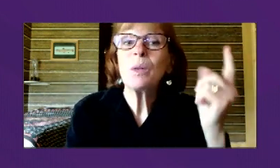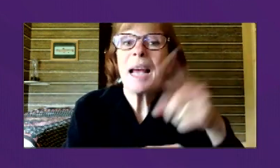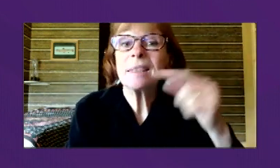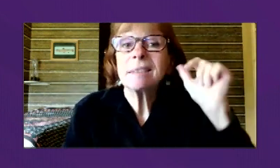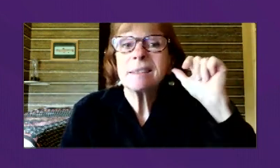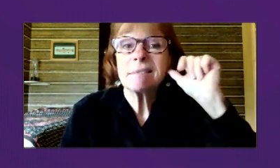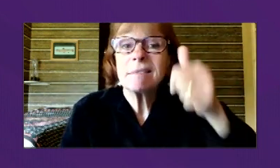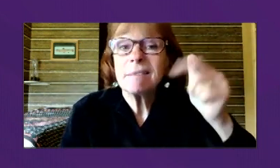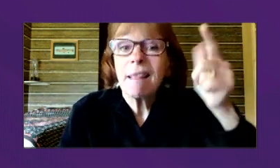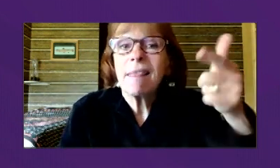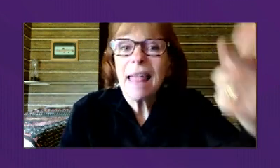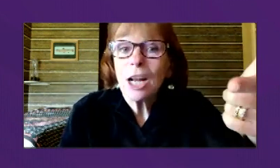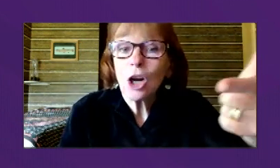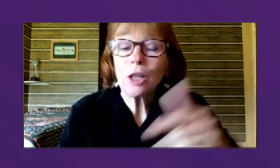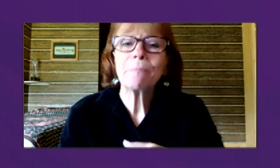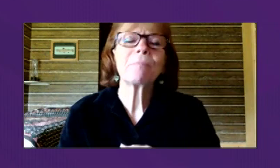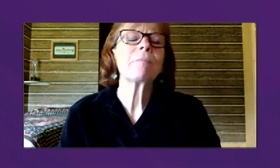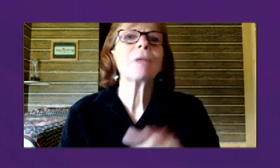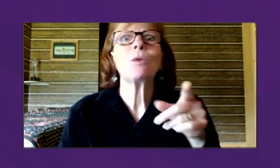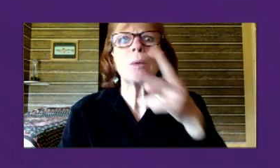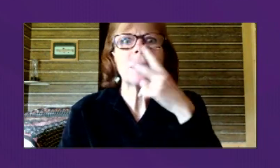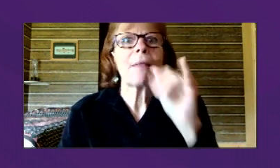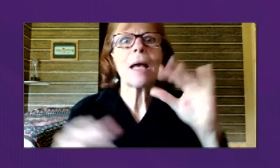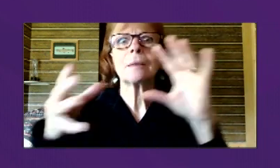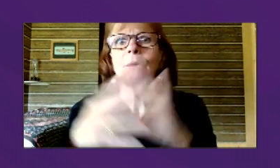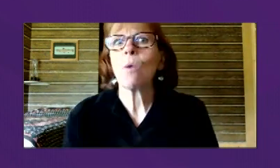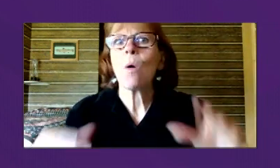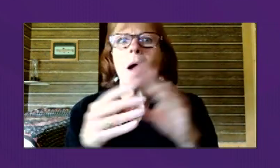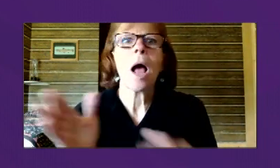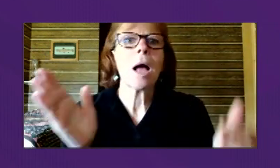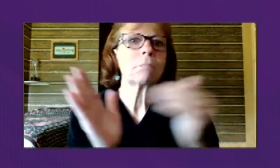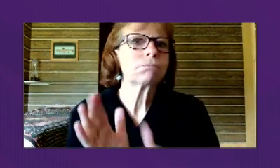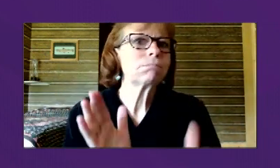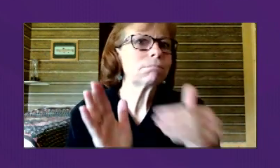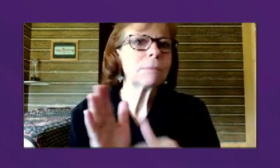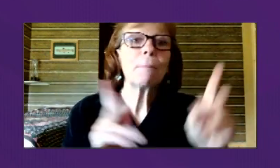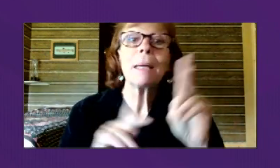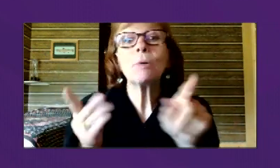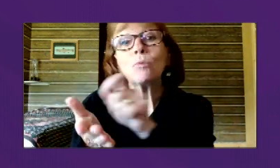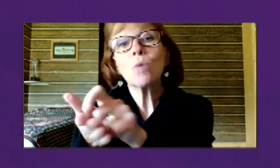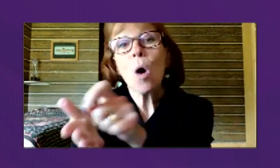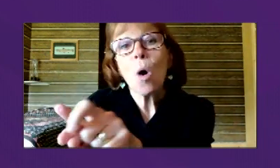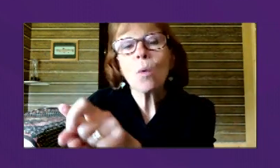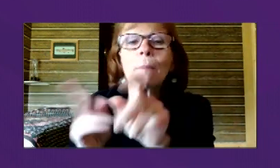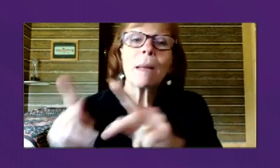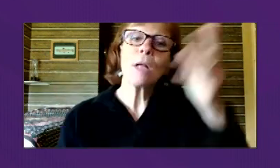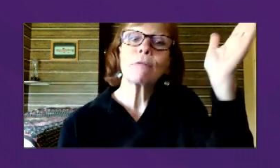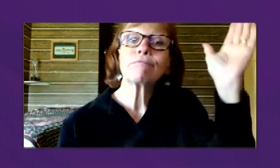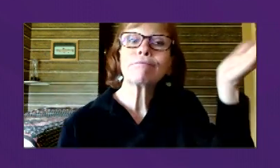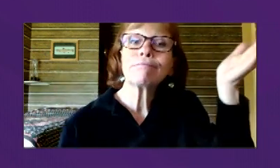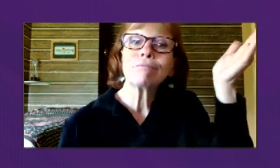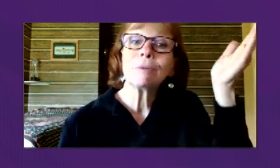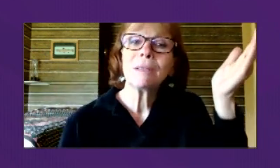often told over and over again by journalists and entertainers, mostly for a non-Native audience.